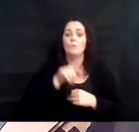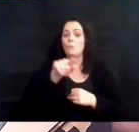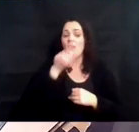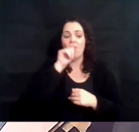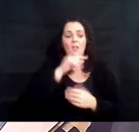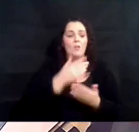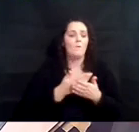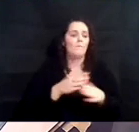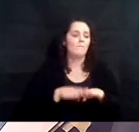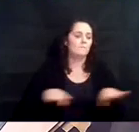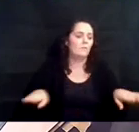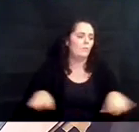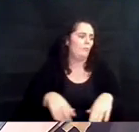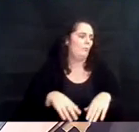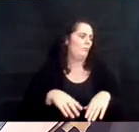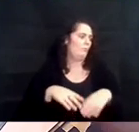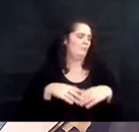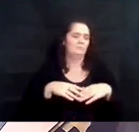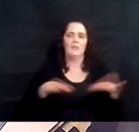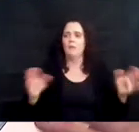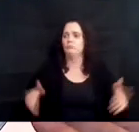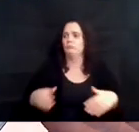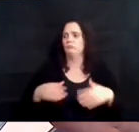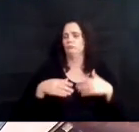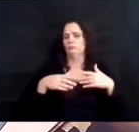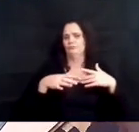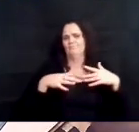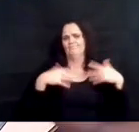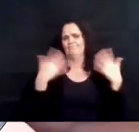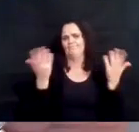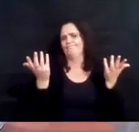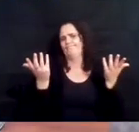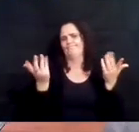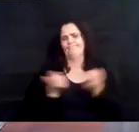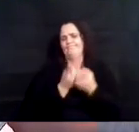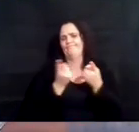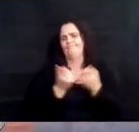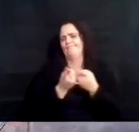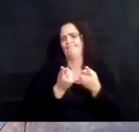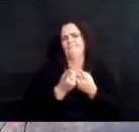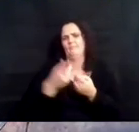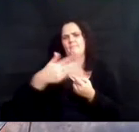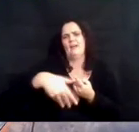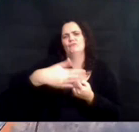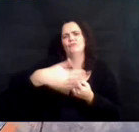on your floor, on a sheet of white paper, you can put it on any surface you want, doesn't really matter at all.